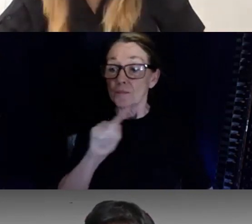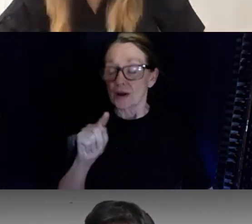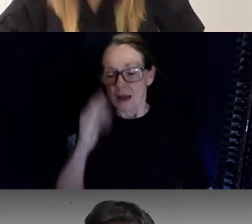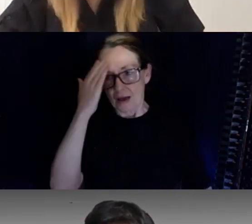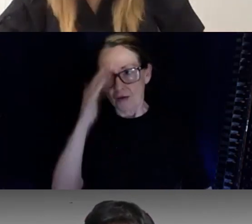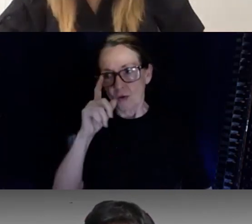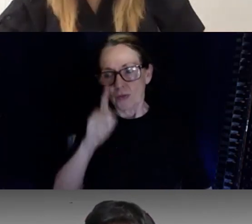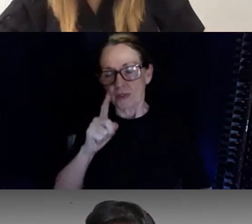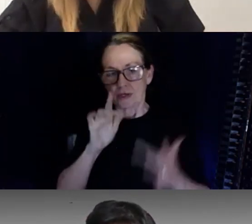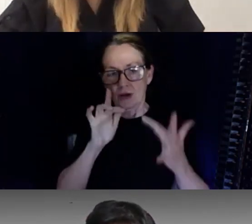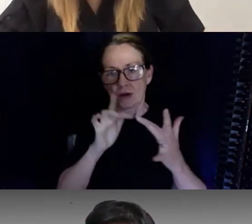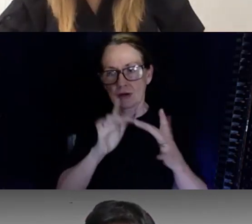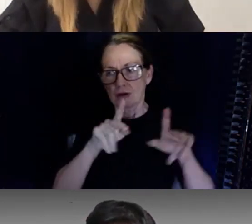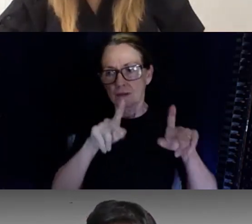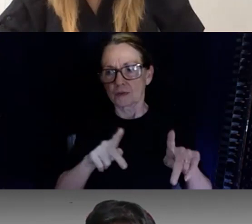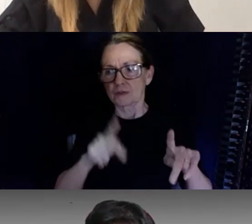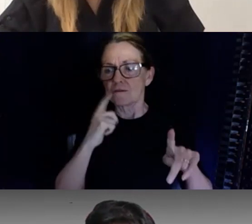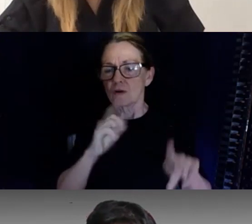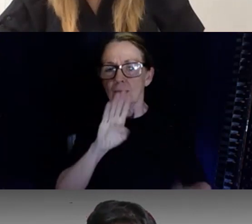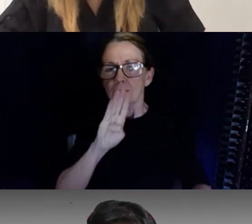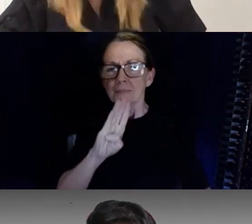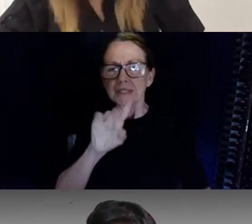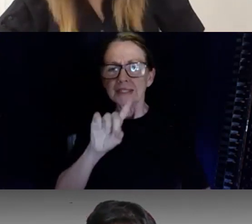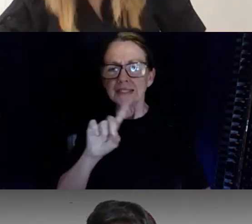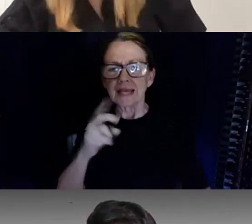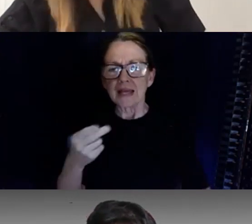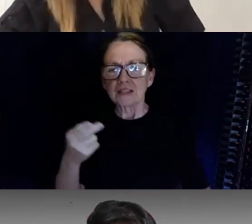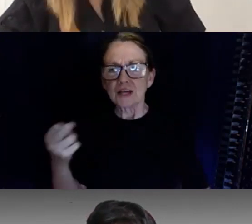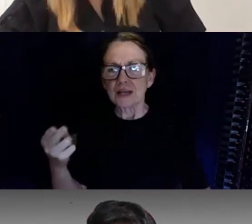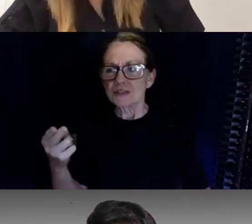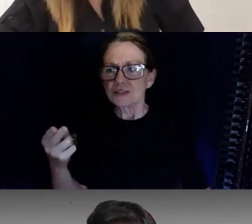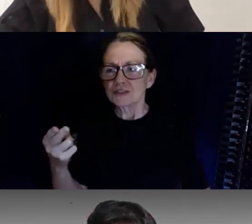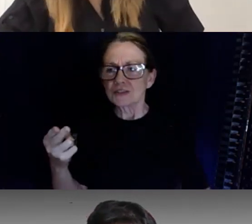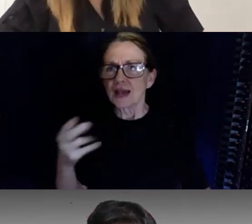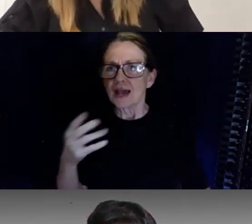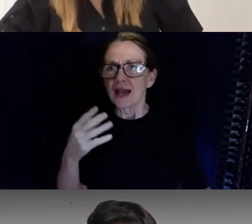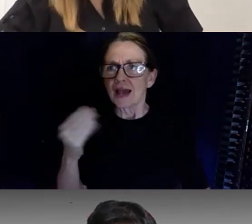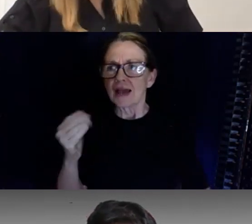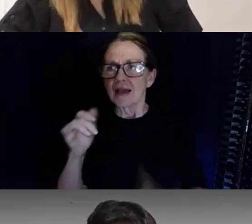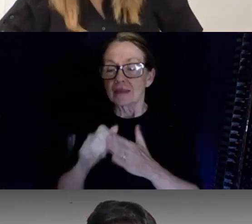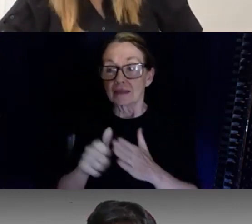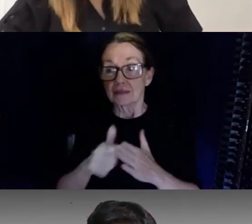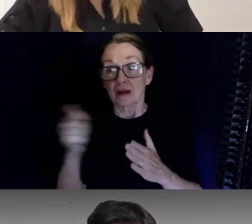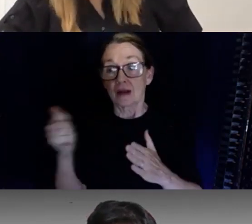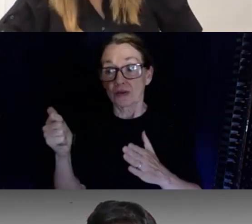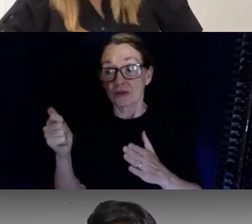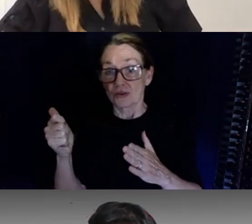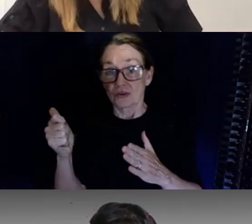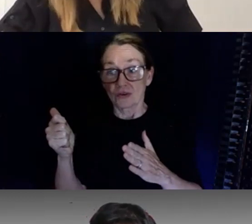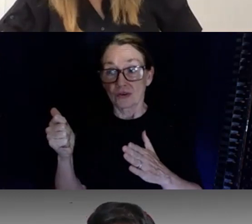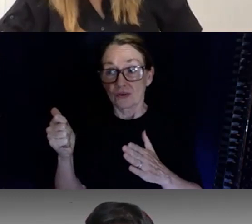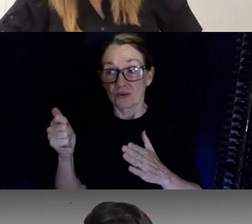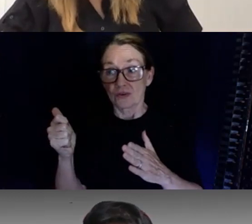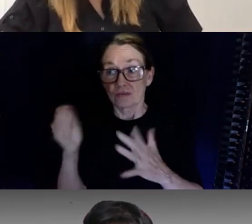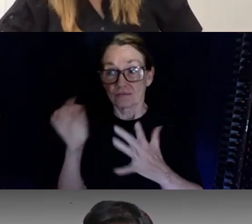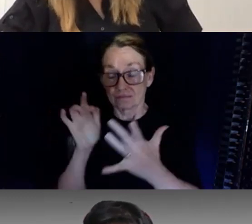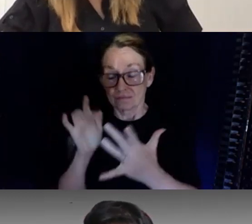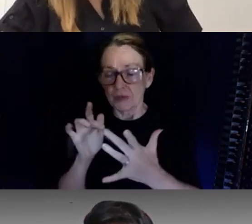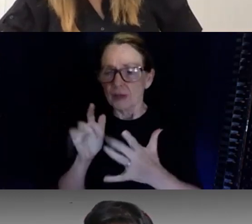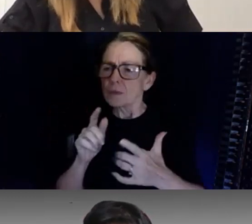OKAY. GREAT. I WILL LOOK INTO THAT AND FIND THAT OUT. THANK YOU.